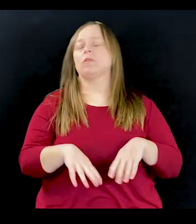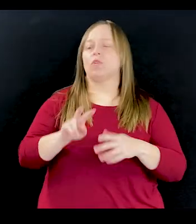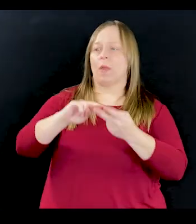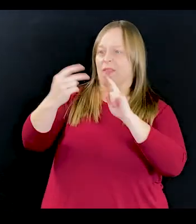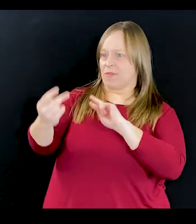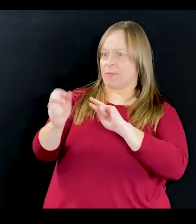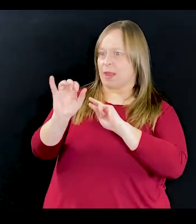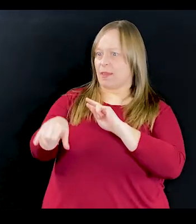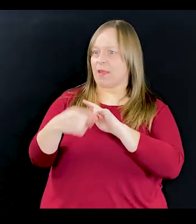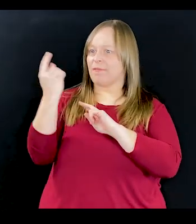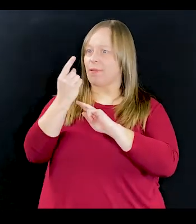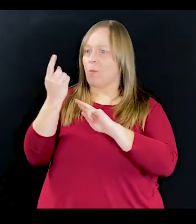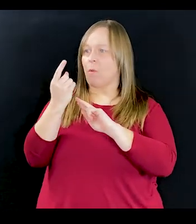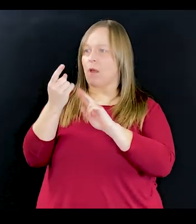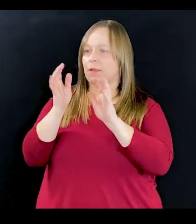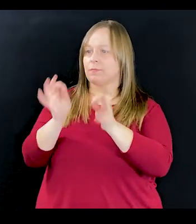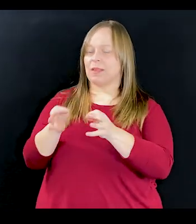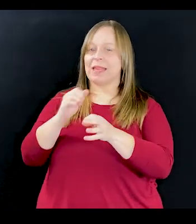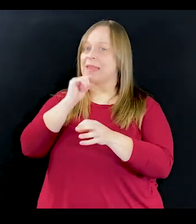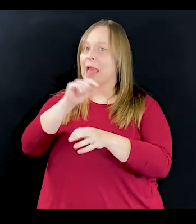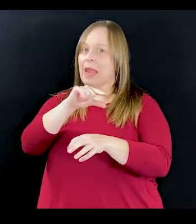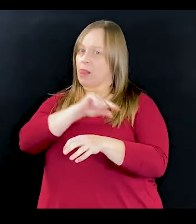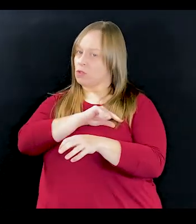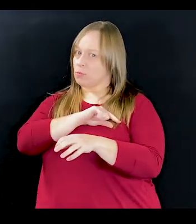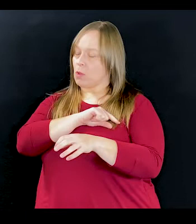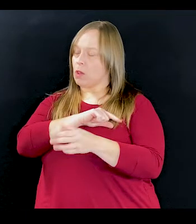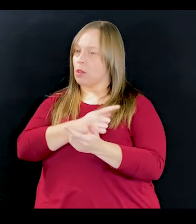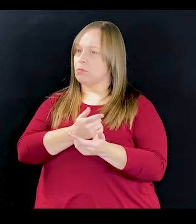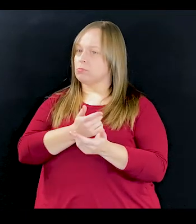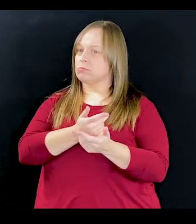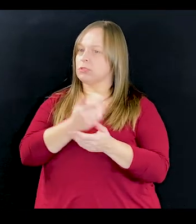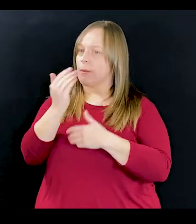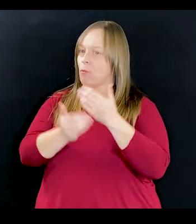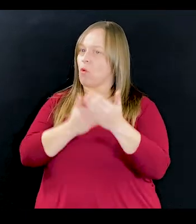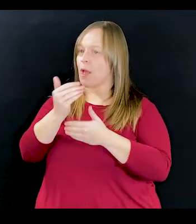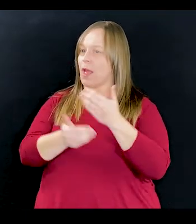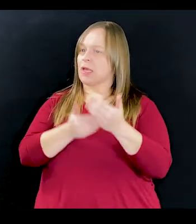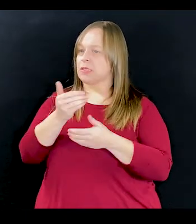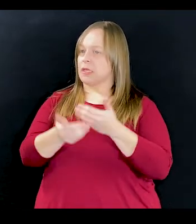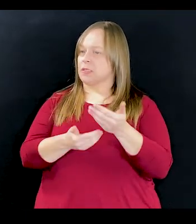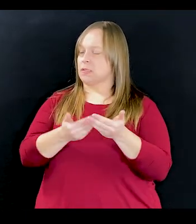K: And so on the flip side of that, if someone is deemed ineligible, is there a process where they